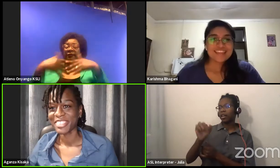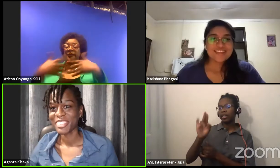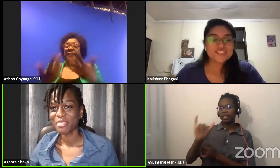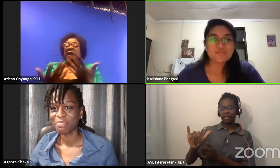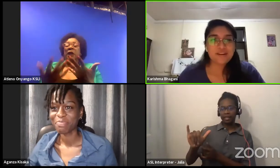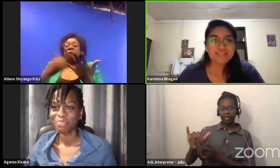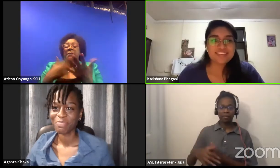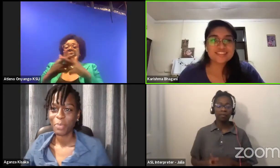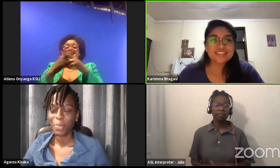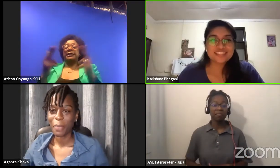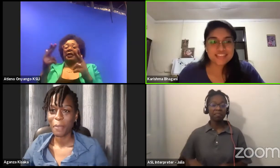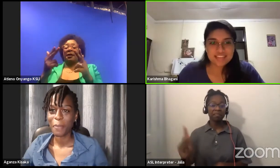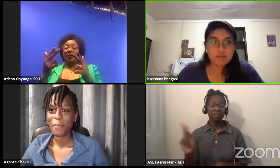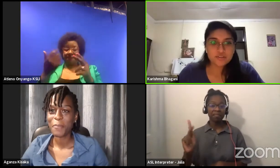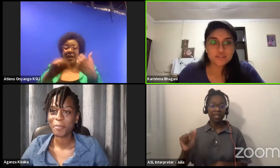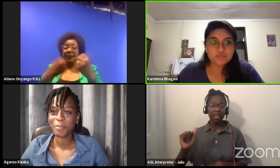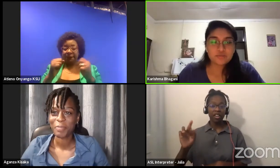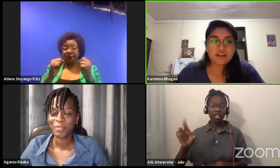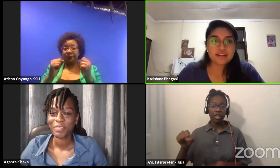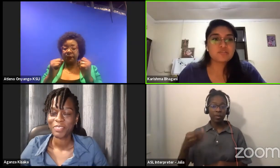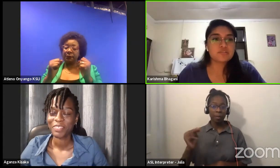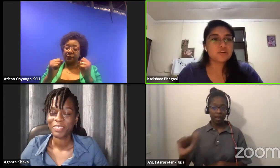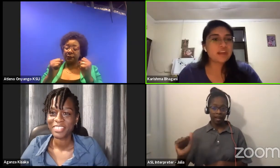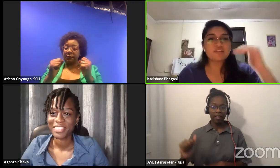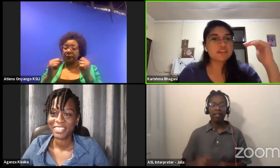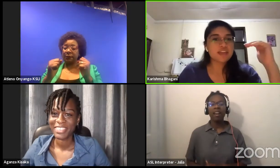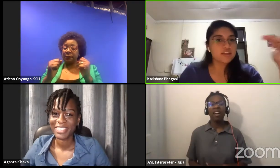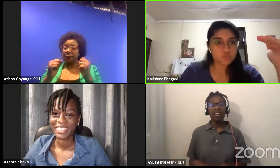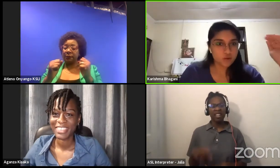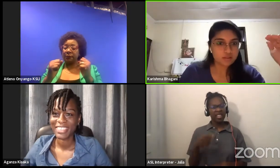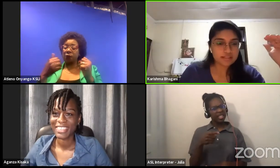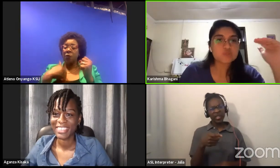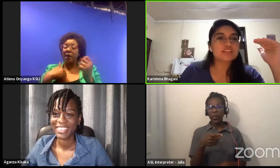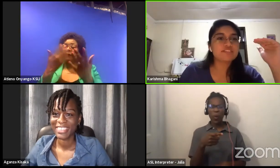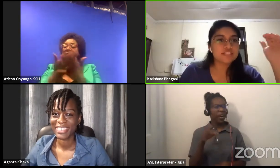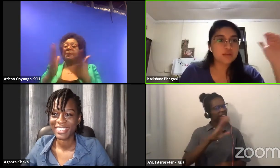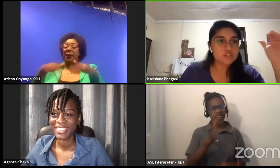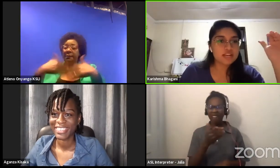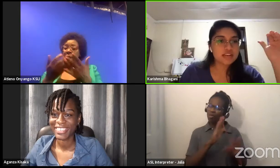There's just this thing about you where you're never casual, like this was the first question